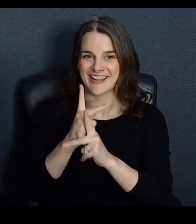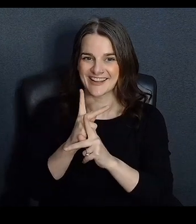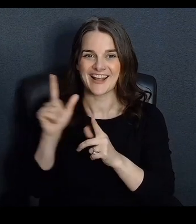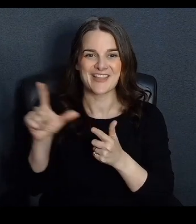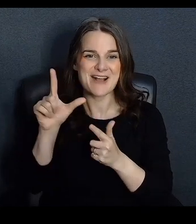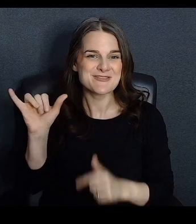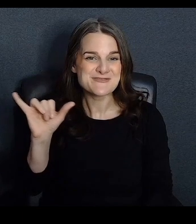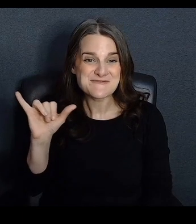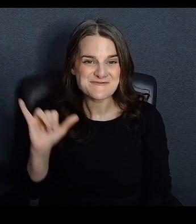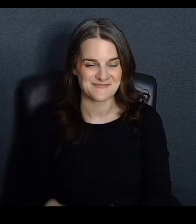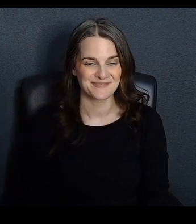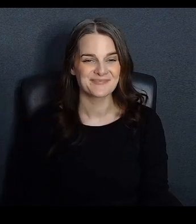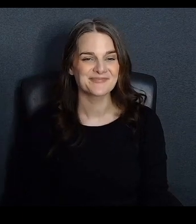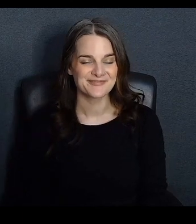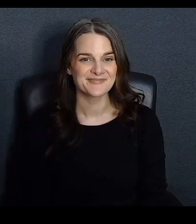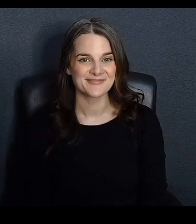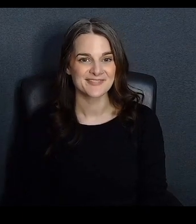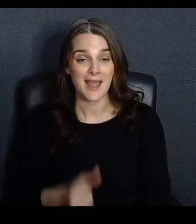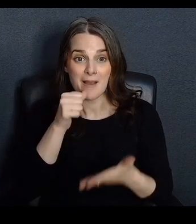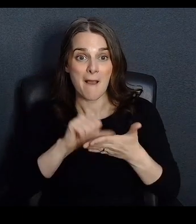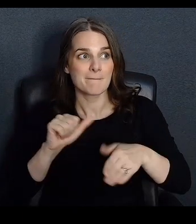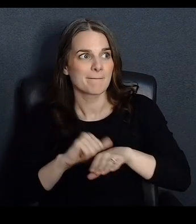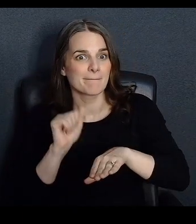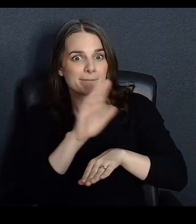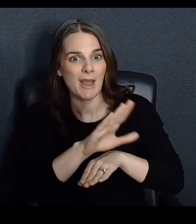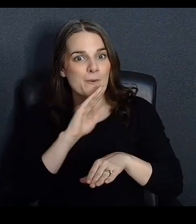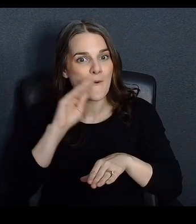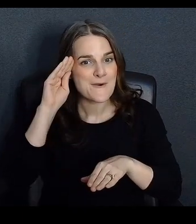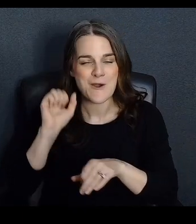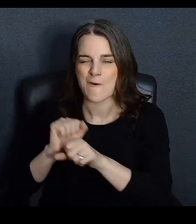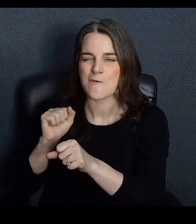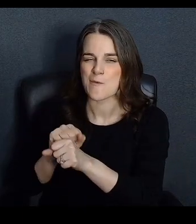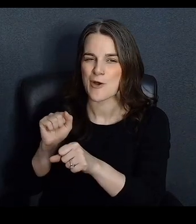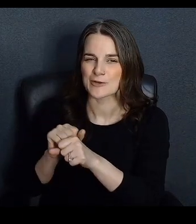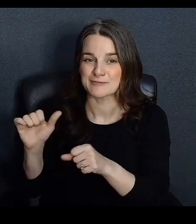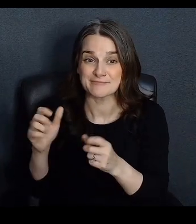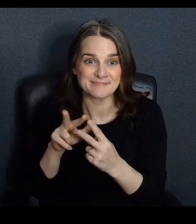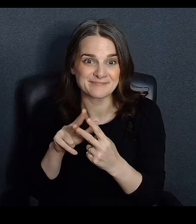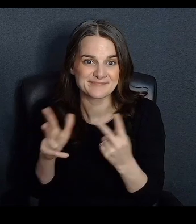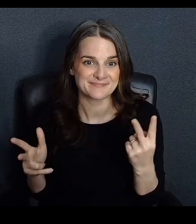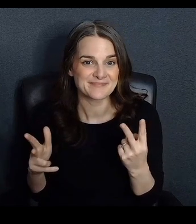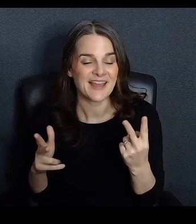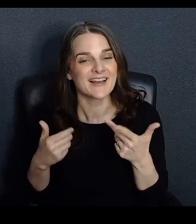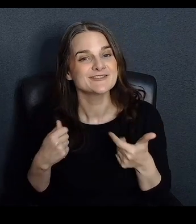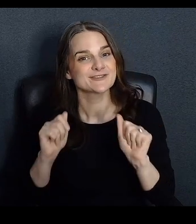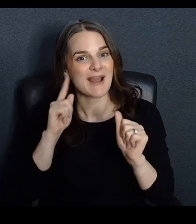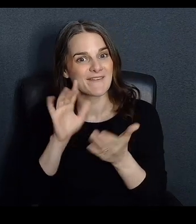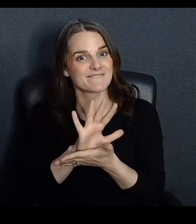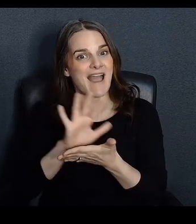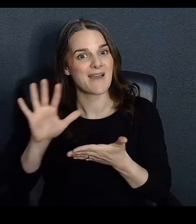So that is mailed straight to your home or to your workplace. Devices can be tried for five weeks.